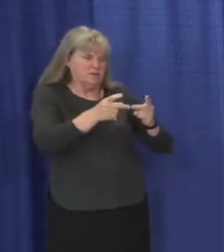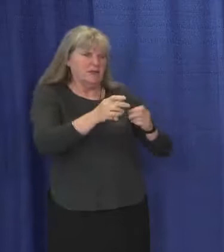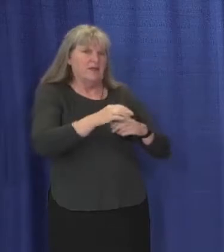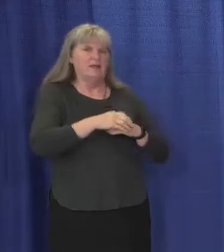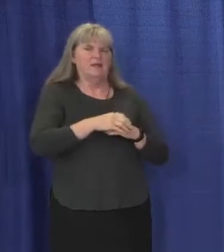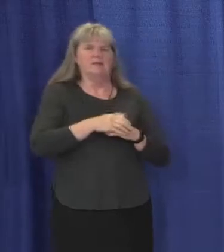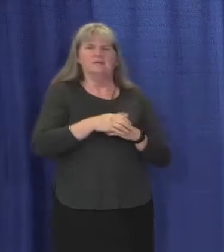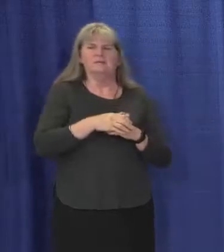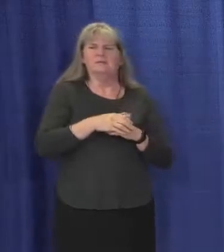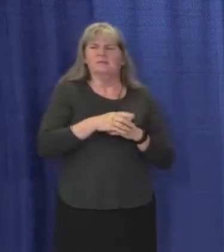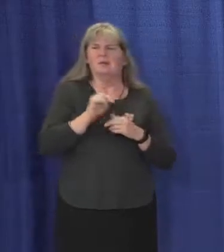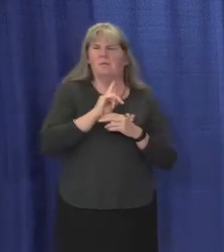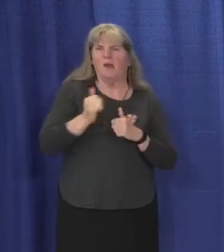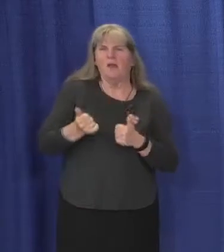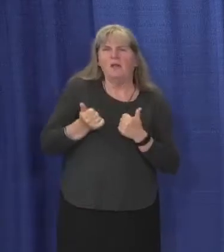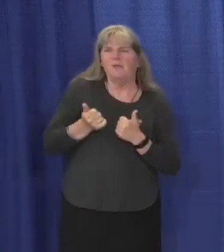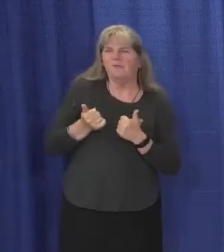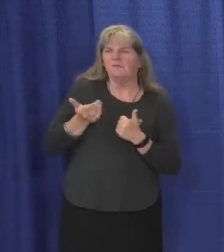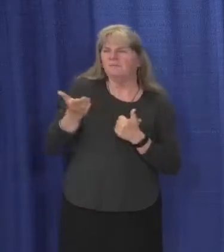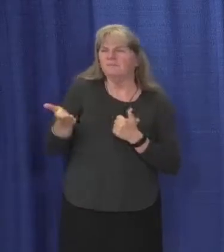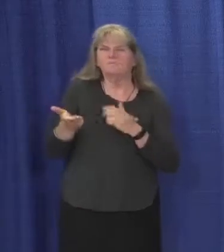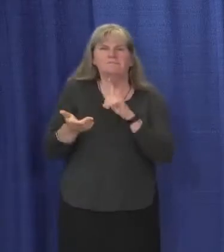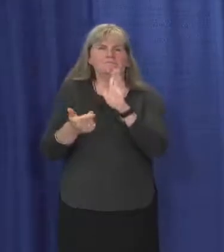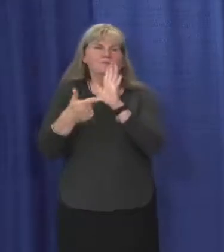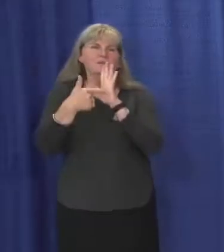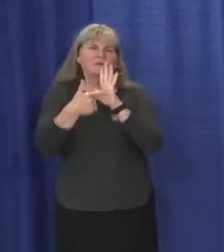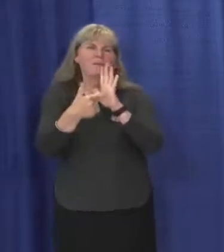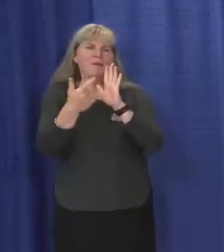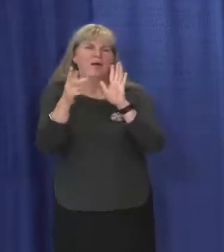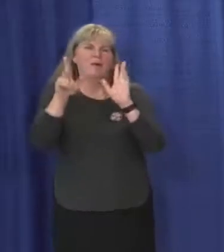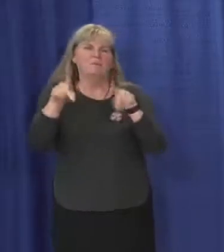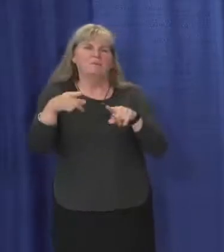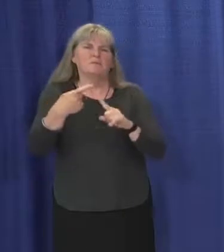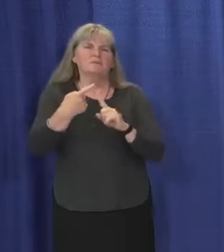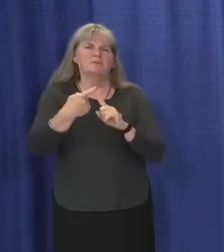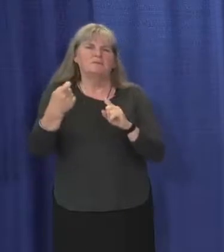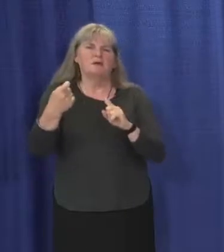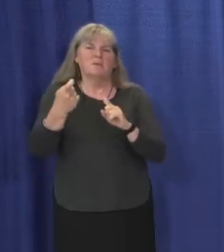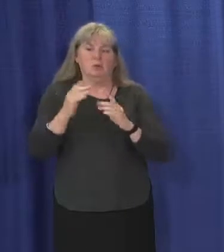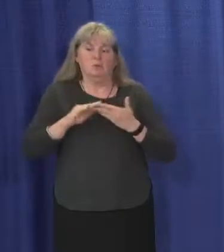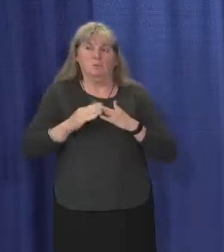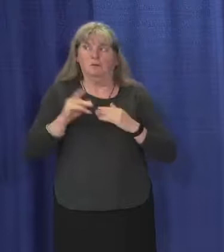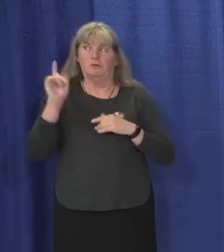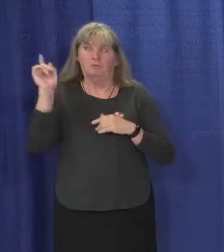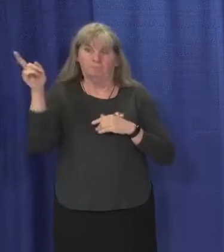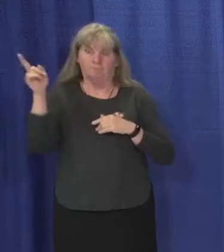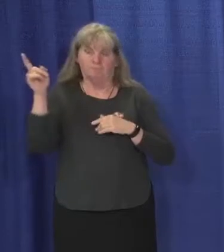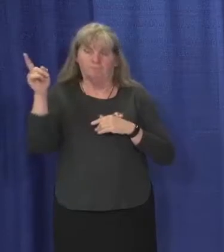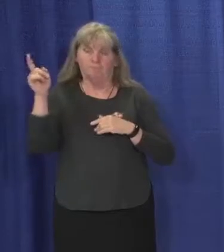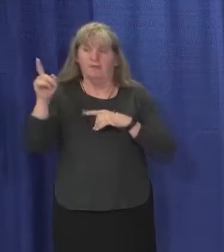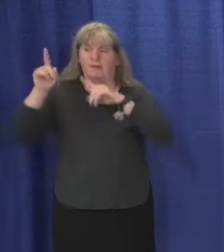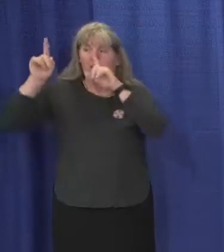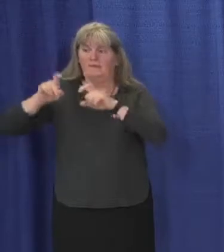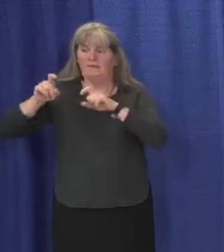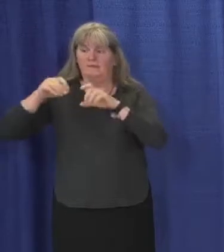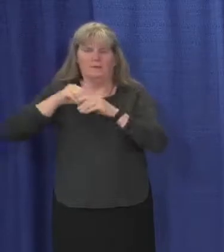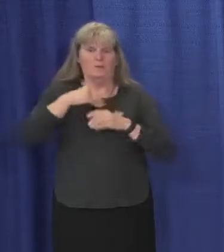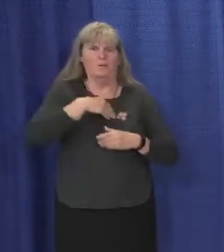testing location and residents. Someone might be for example from one of the communities and